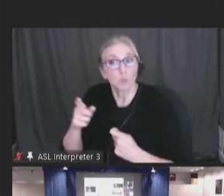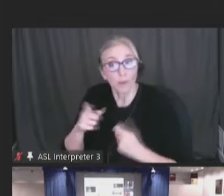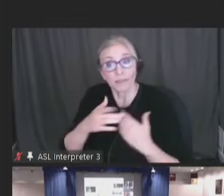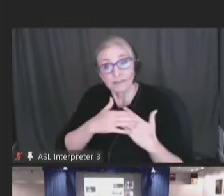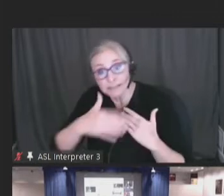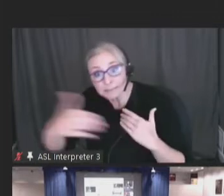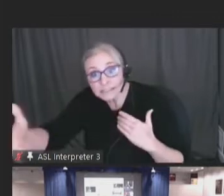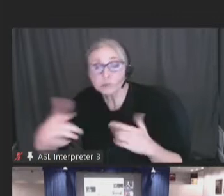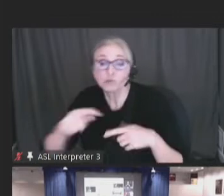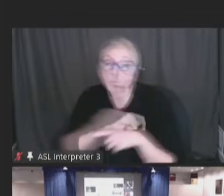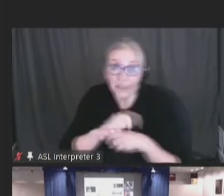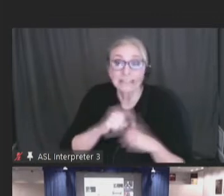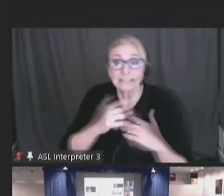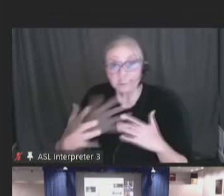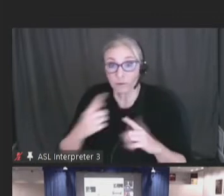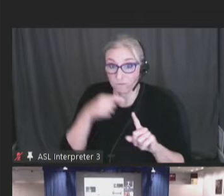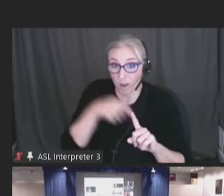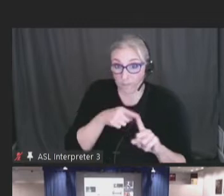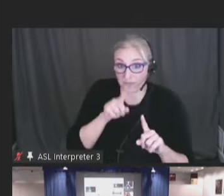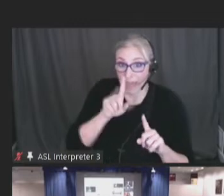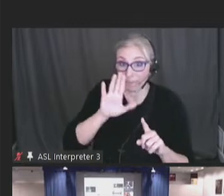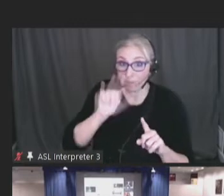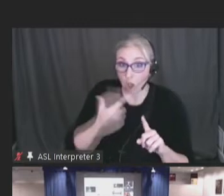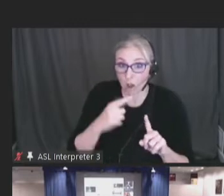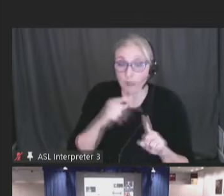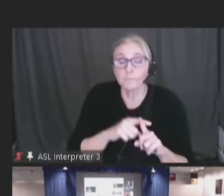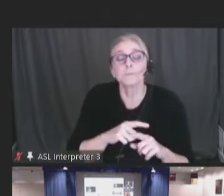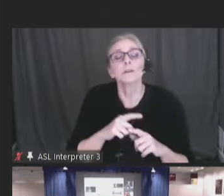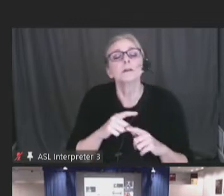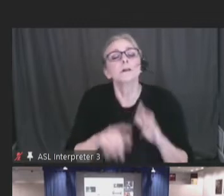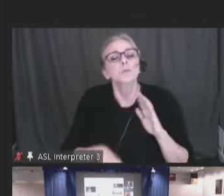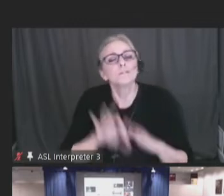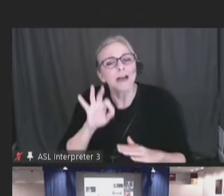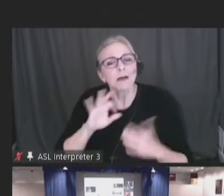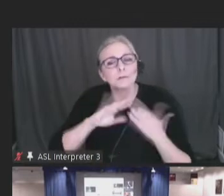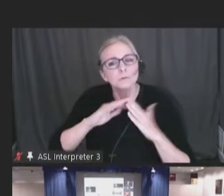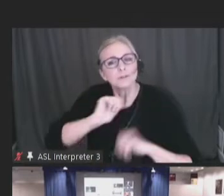et cetera, from that blog. We also found that community-based organizations who are